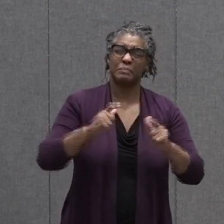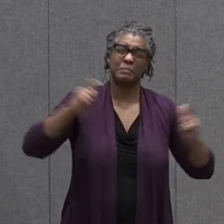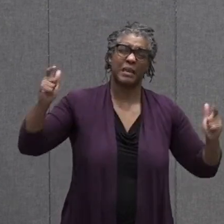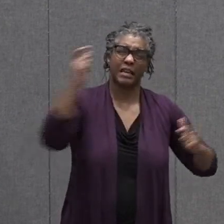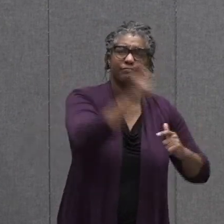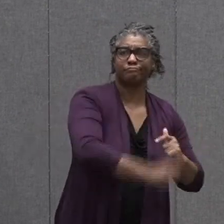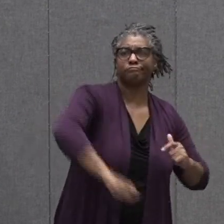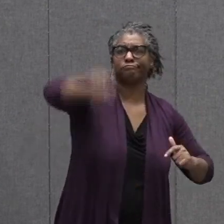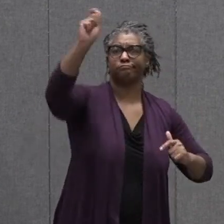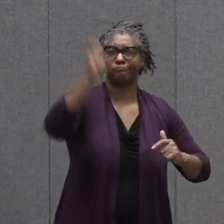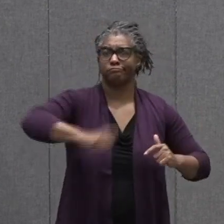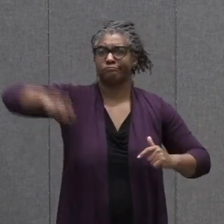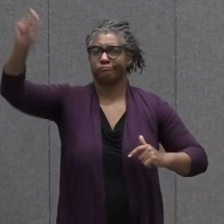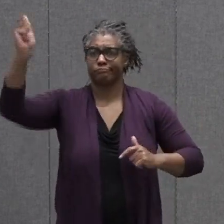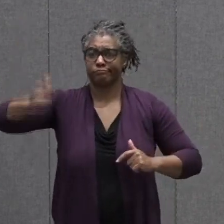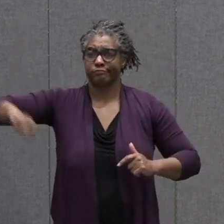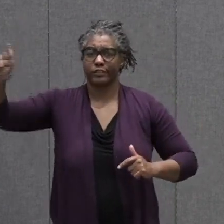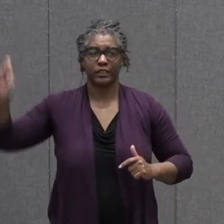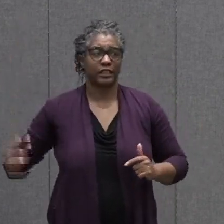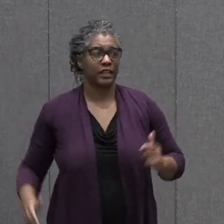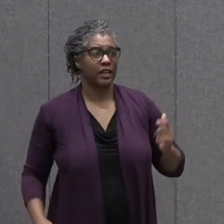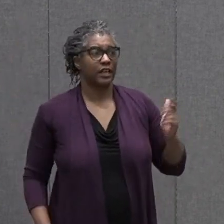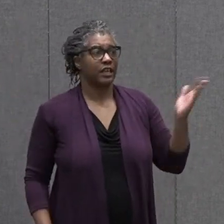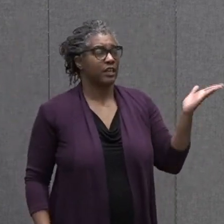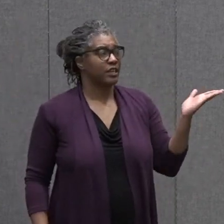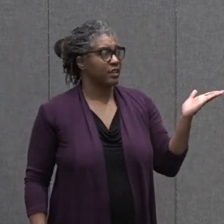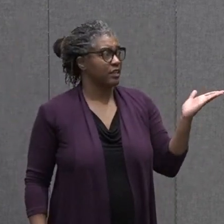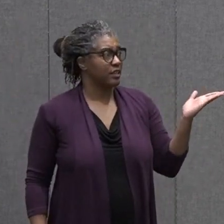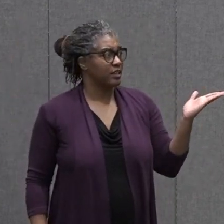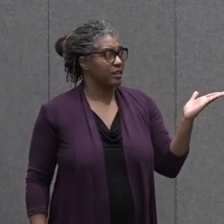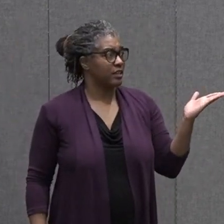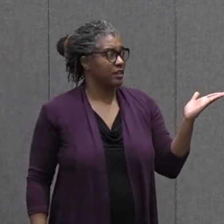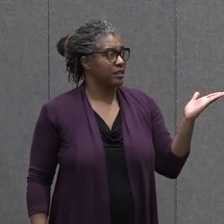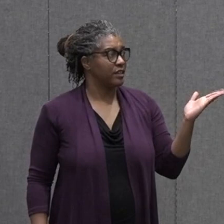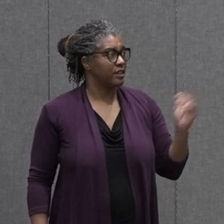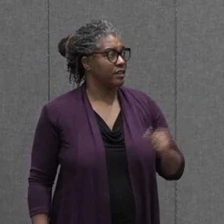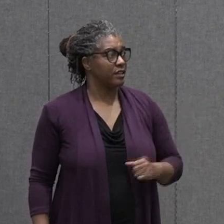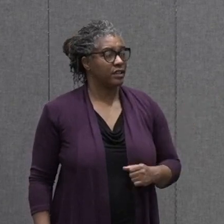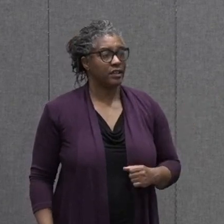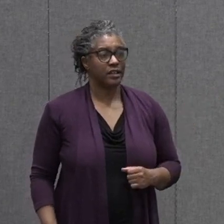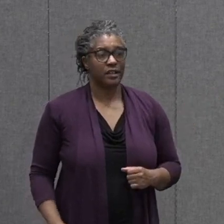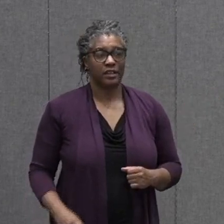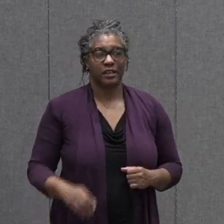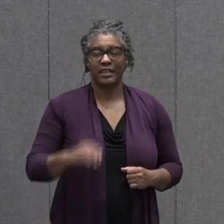Ready? W-E-R-E.